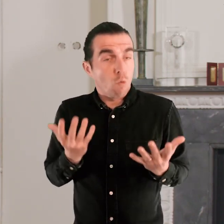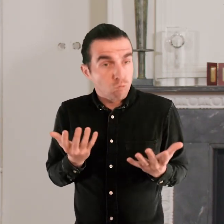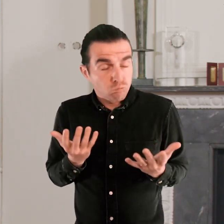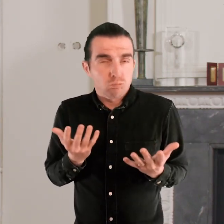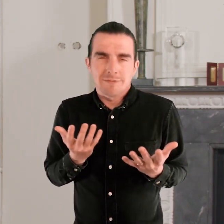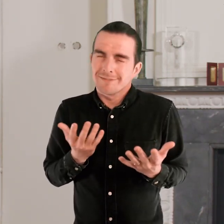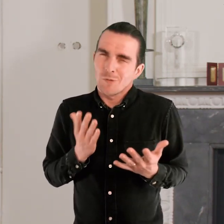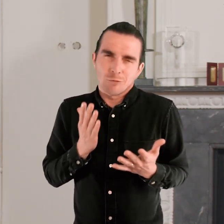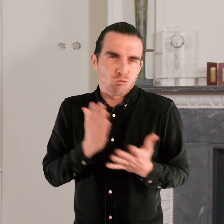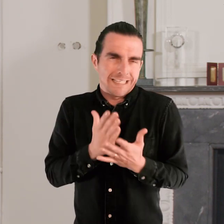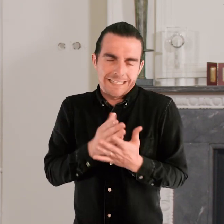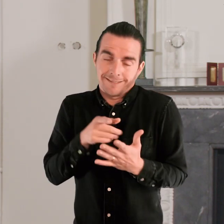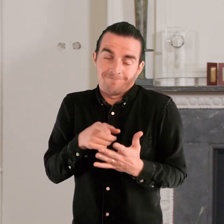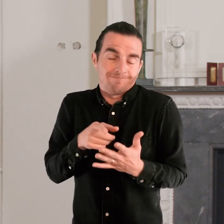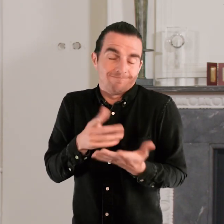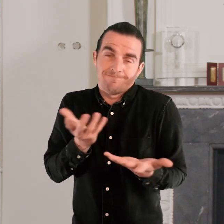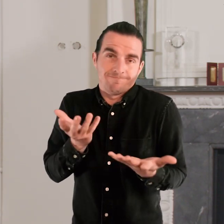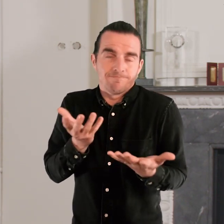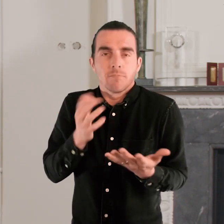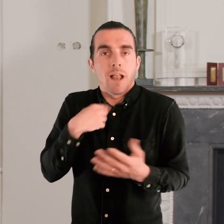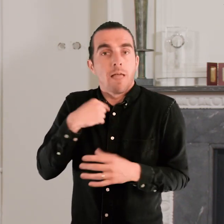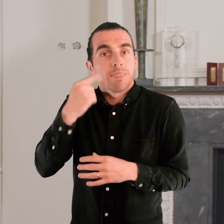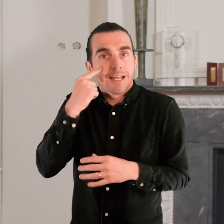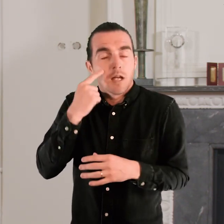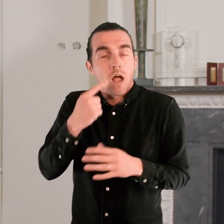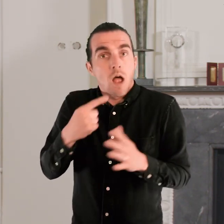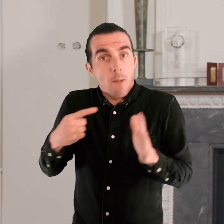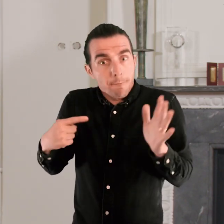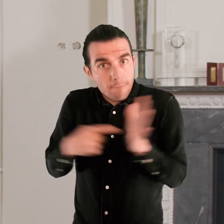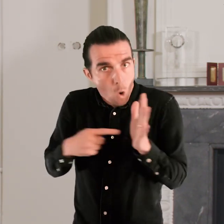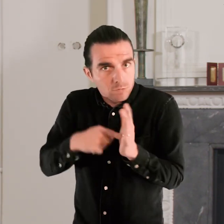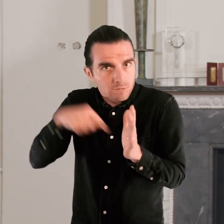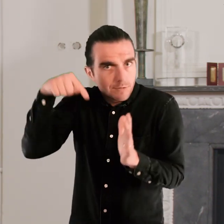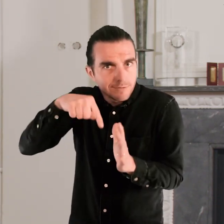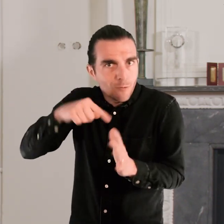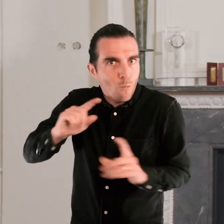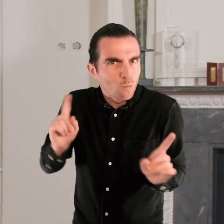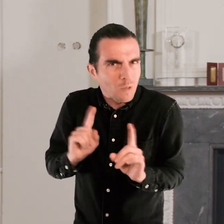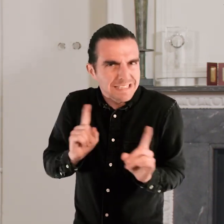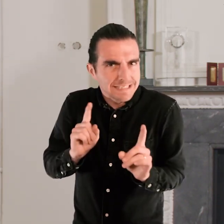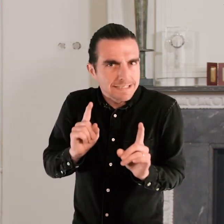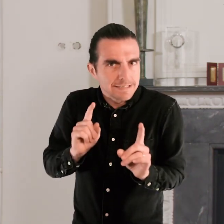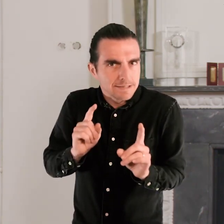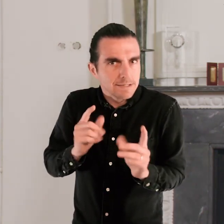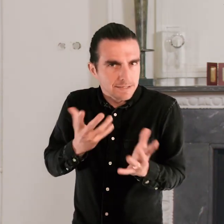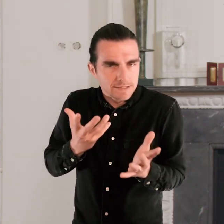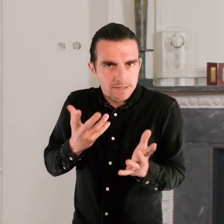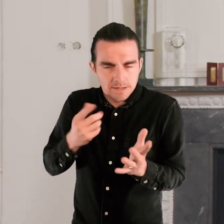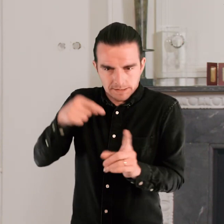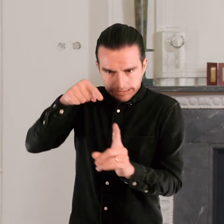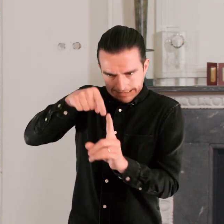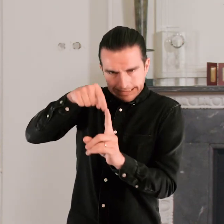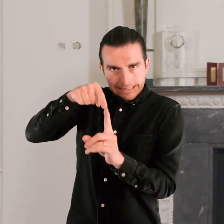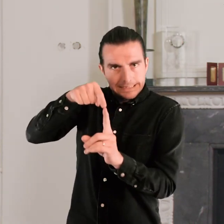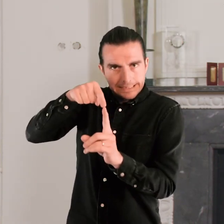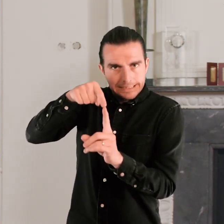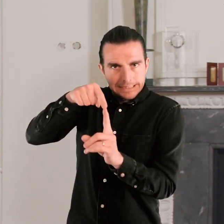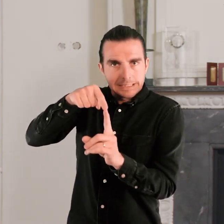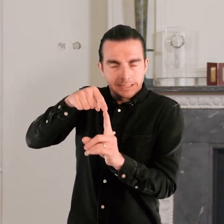But I think that misses again an important point. The clue to what this point is,